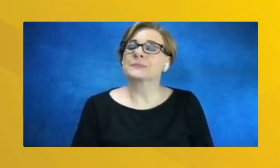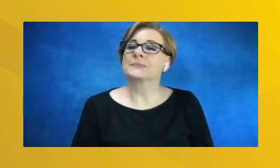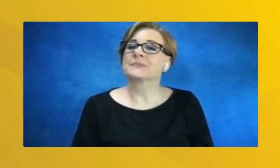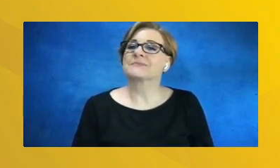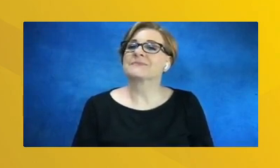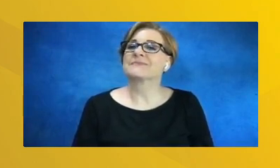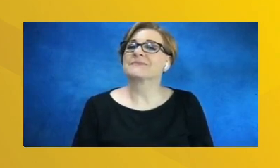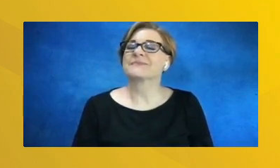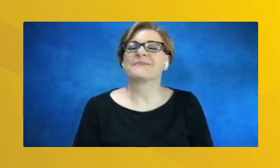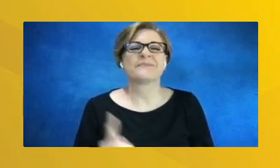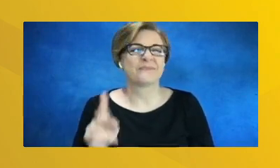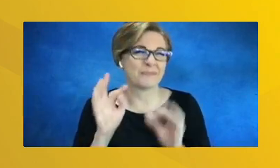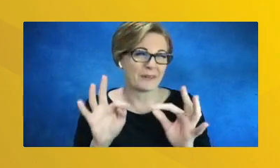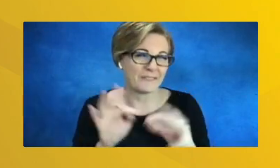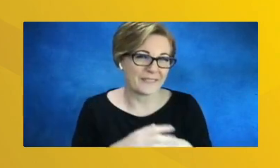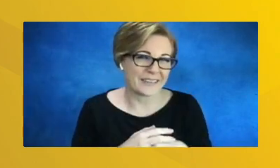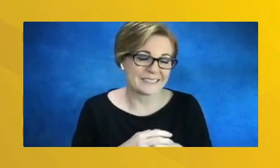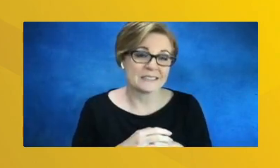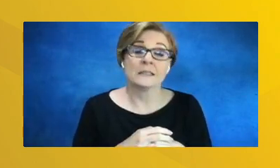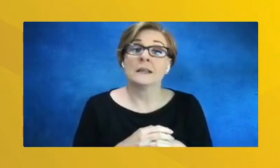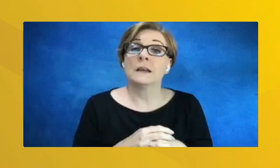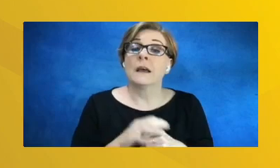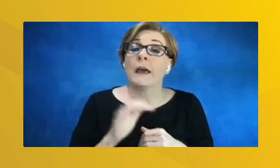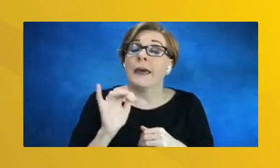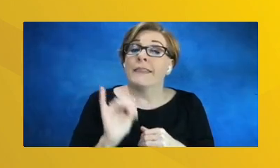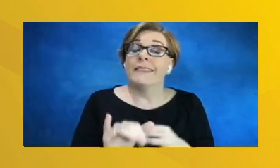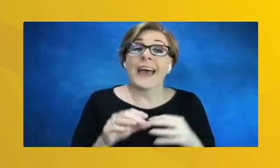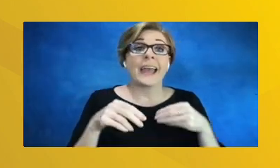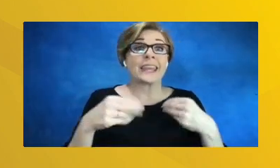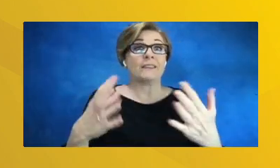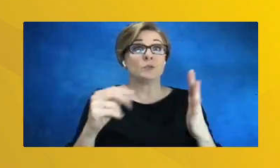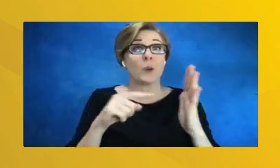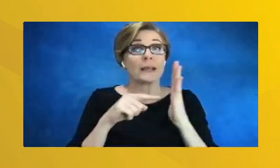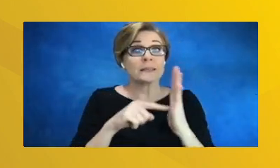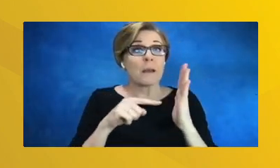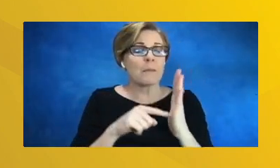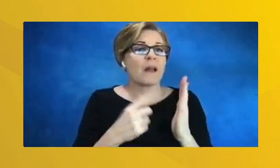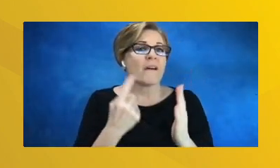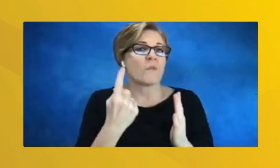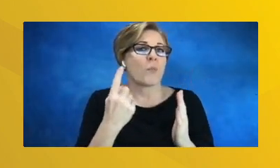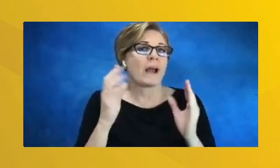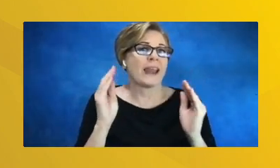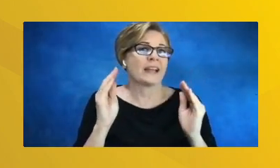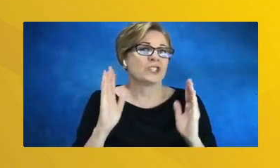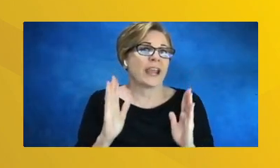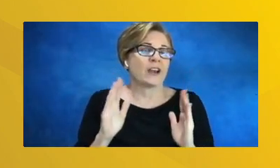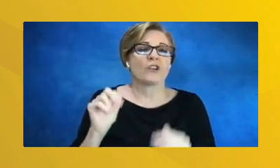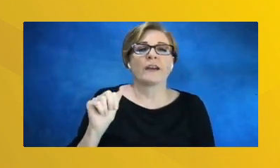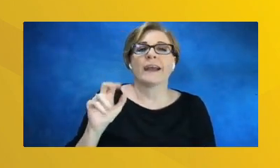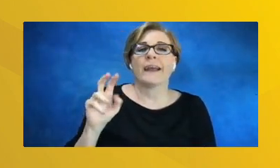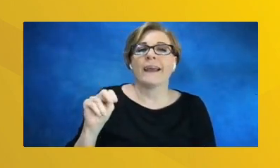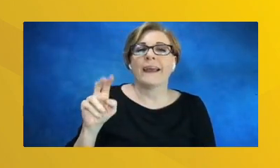So that was an example of one of our educators, Ann Caspari, at the Air and Space Museum answering